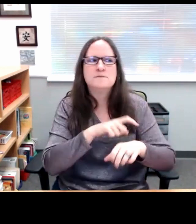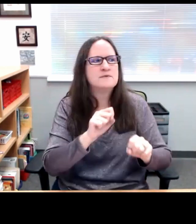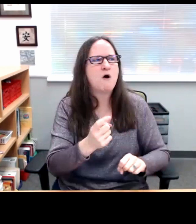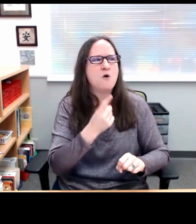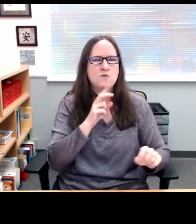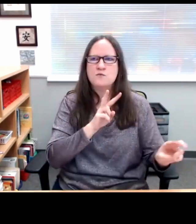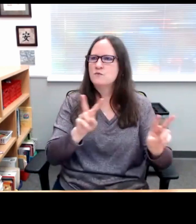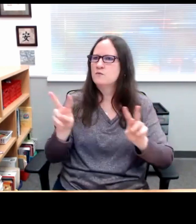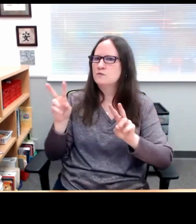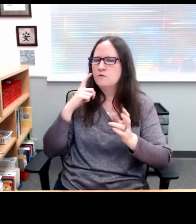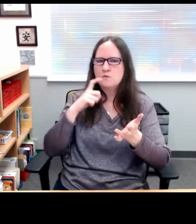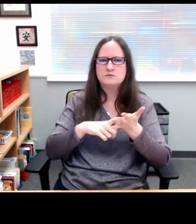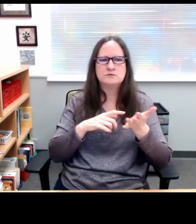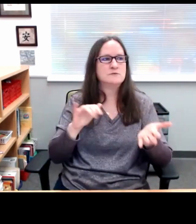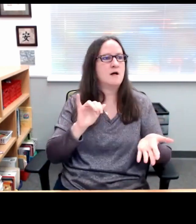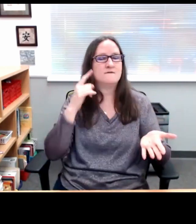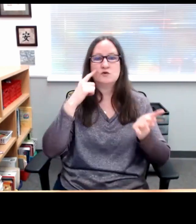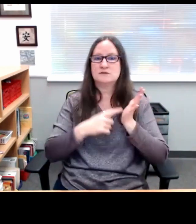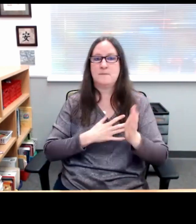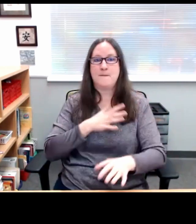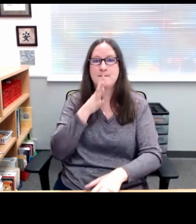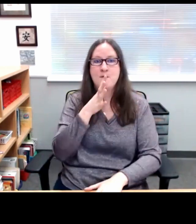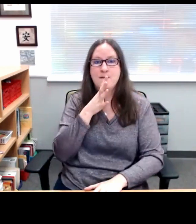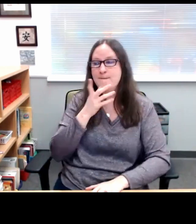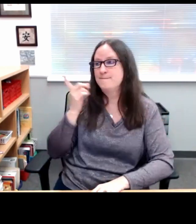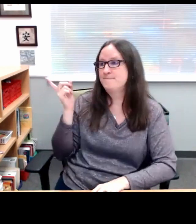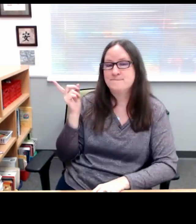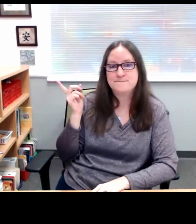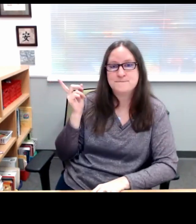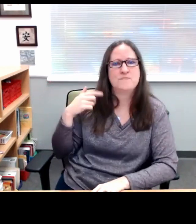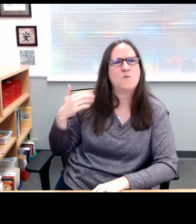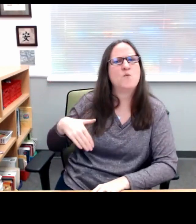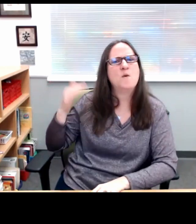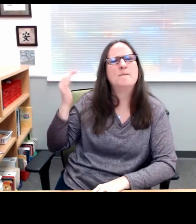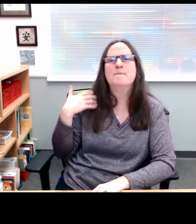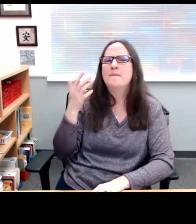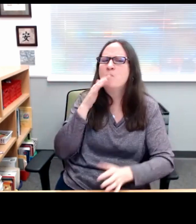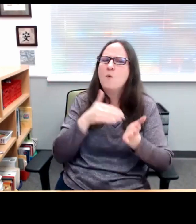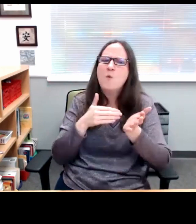That's something that they can use for their lifetime. Like, for example, my mom,